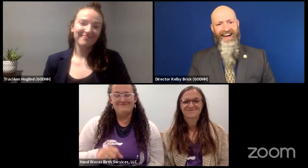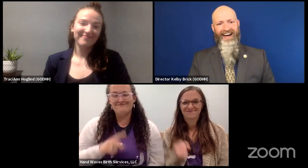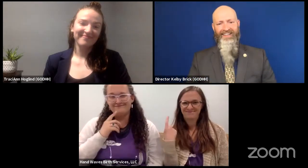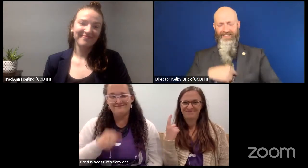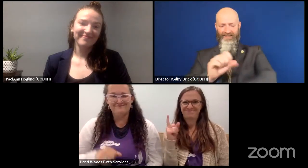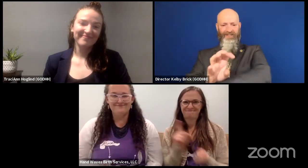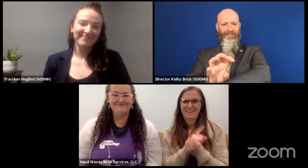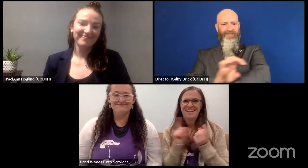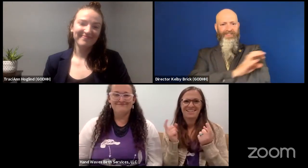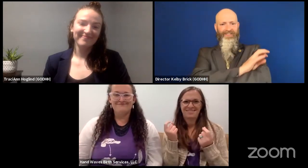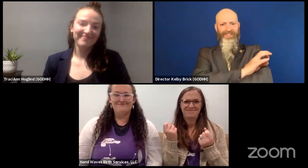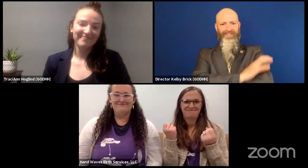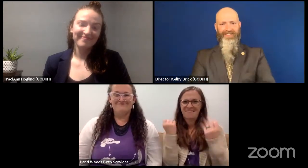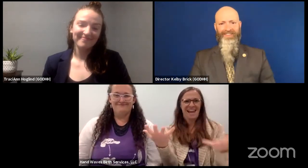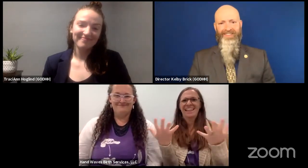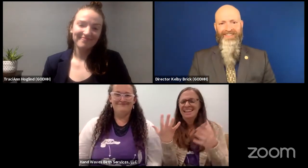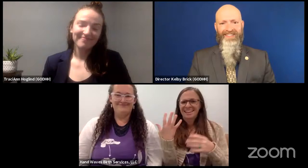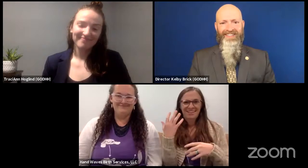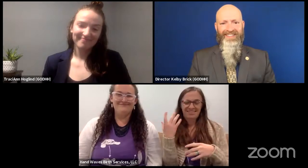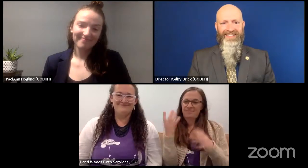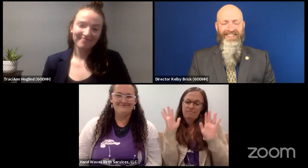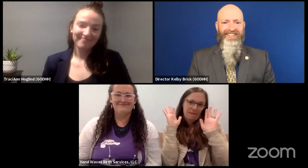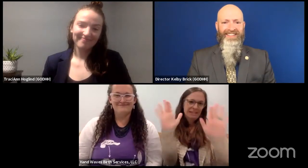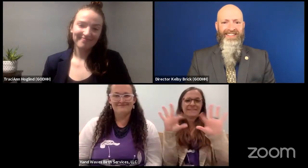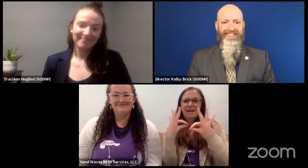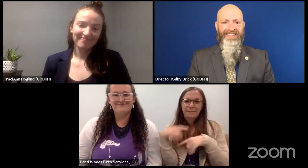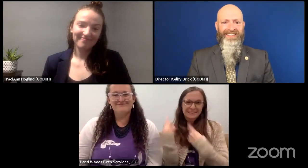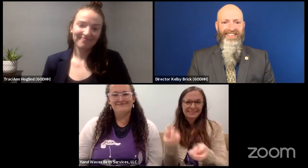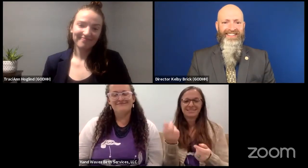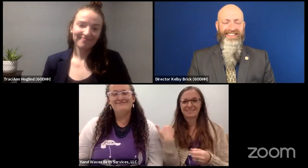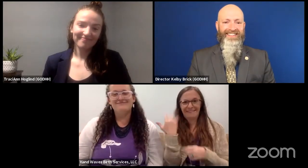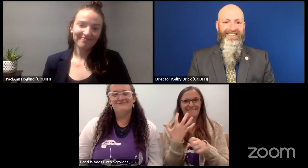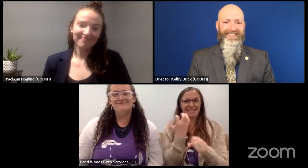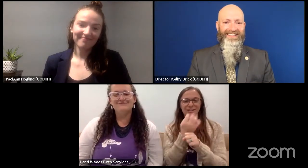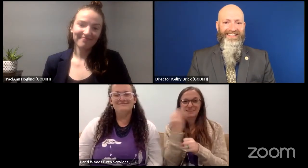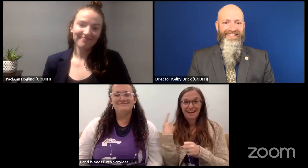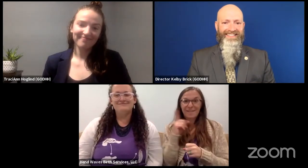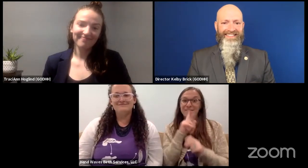the beginning. That's amazing. BRITTANY NOCHESE: Yes, we met so many amazing